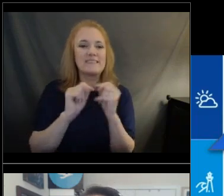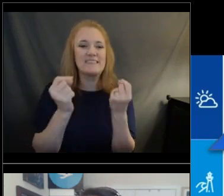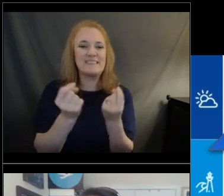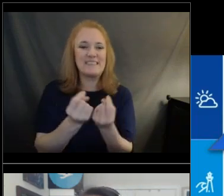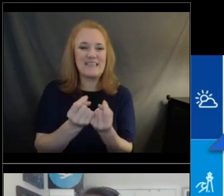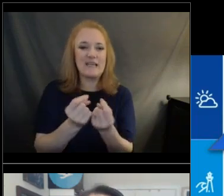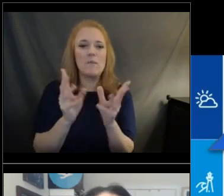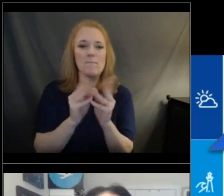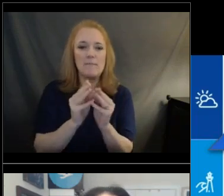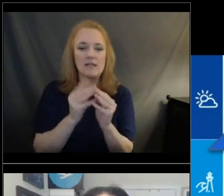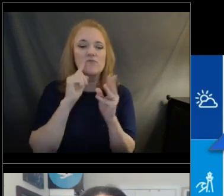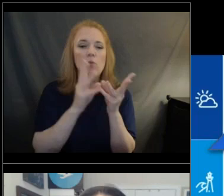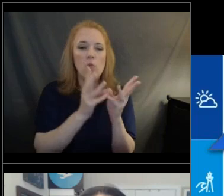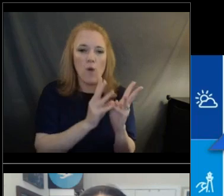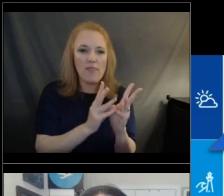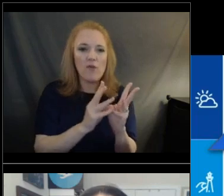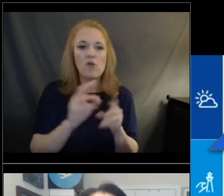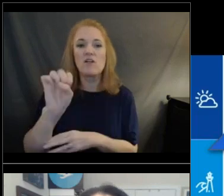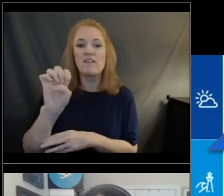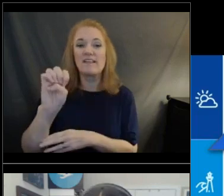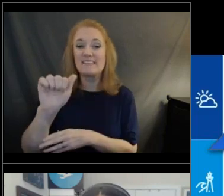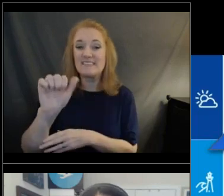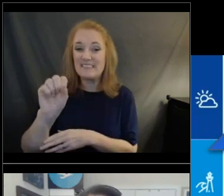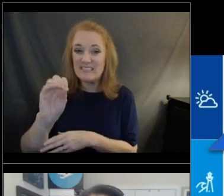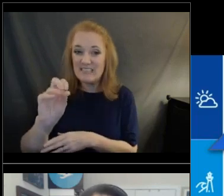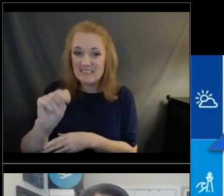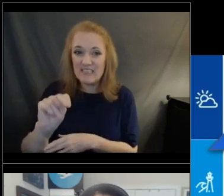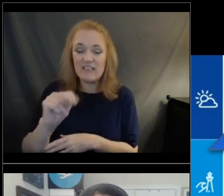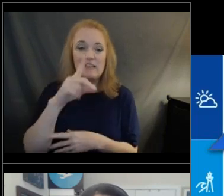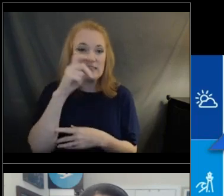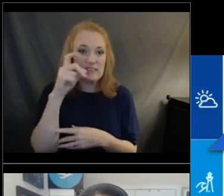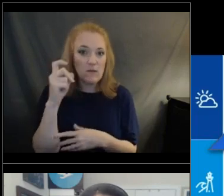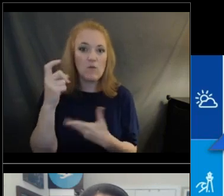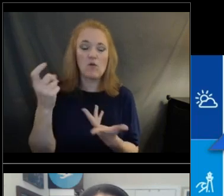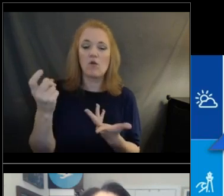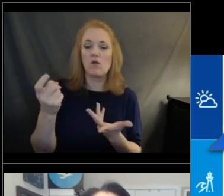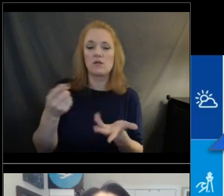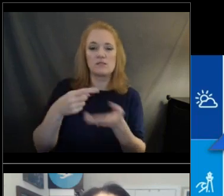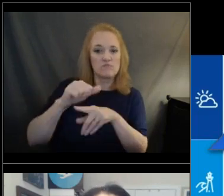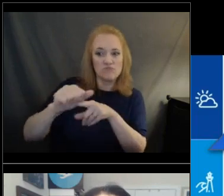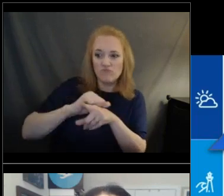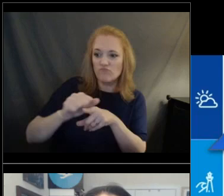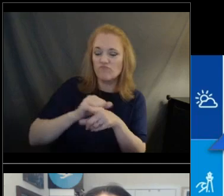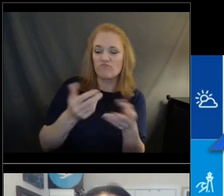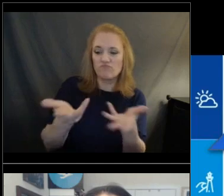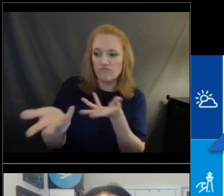preparedness and seasonal safety campaigns, and tabletop exercises. Products that we